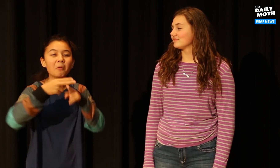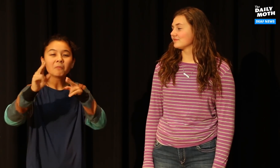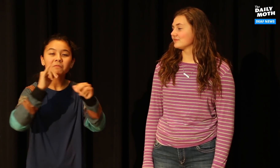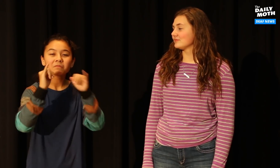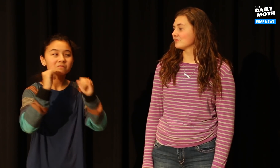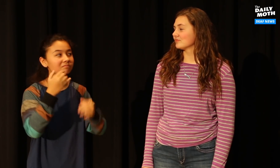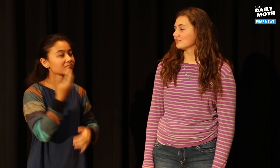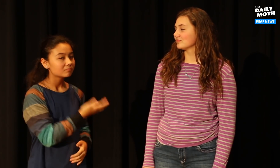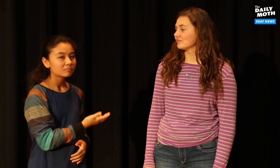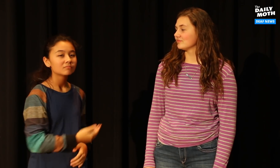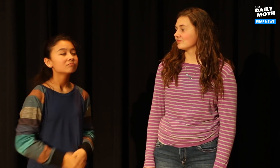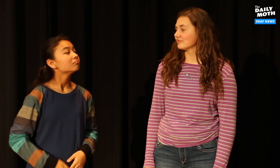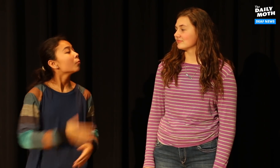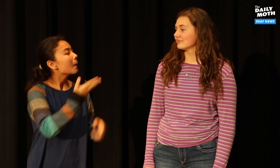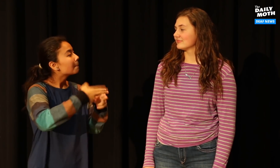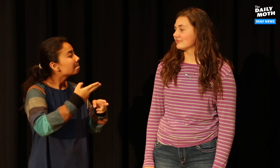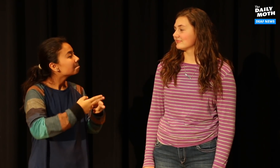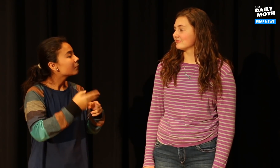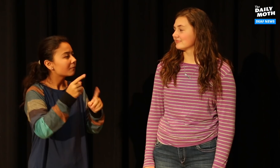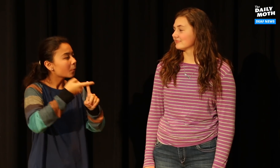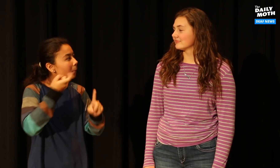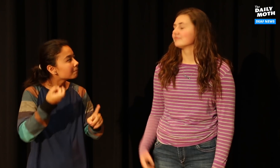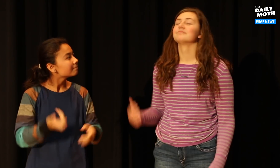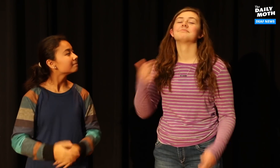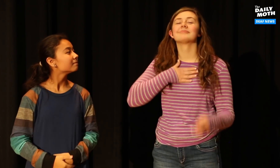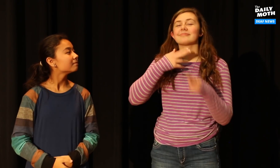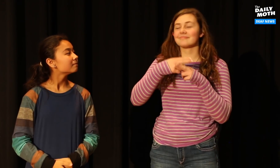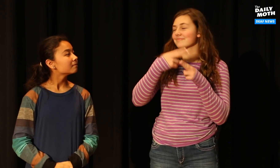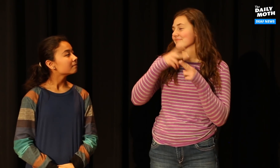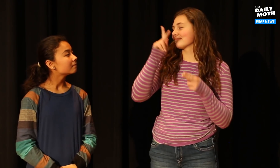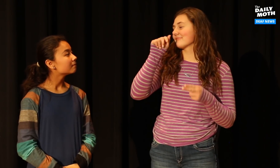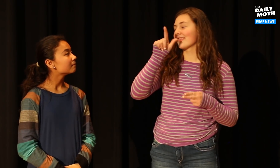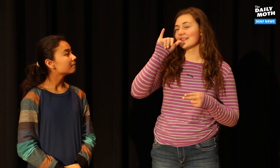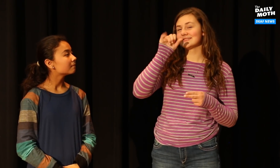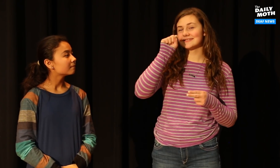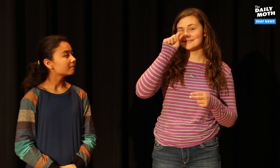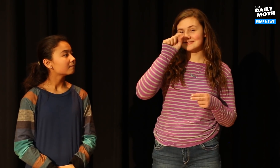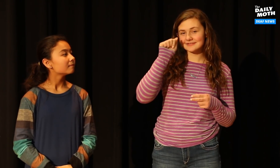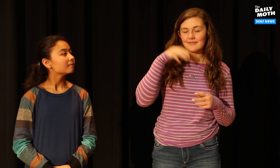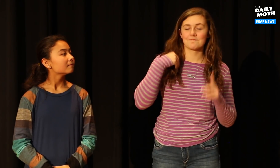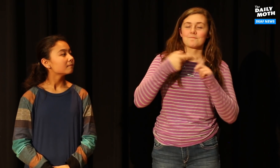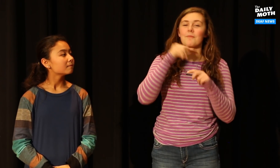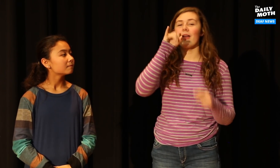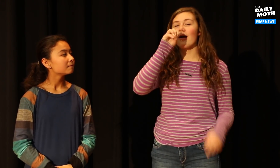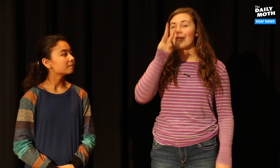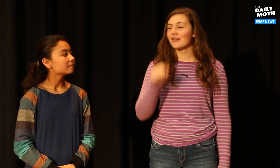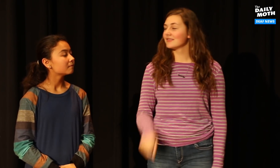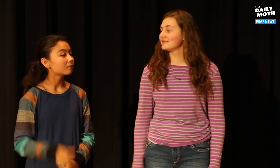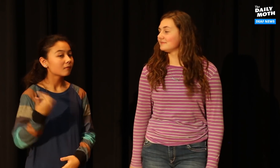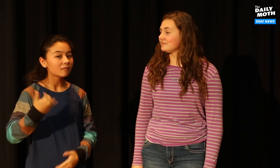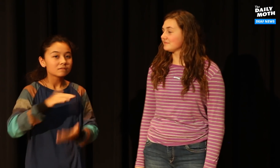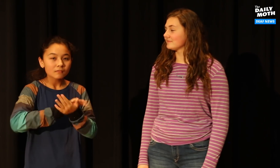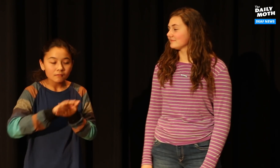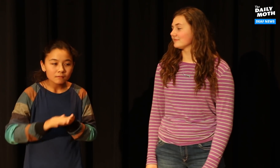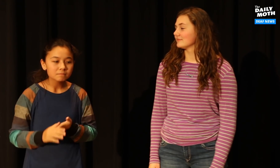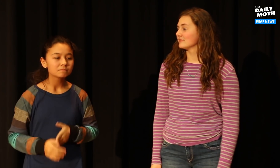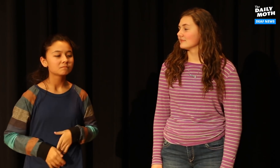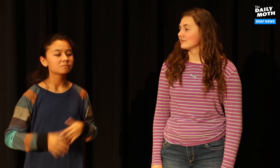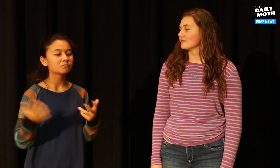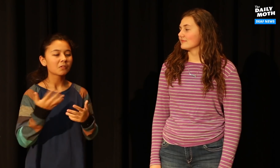I’m about to have a brief interview with her. What’s your name and where are you from? My name is Kalysta and I’m from Iowa. Wow, how nice!